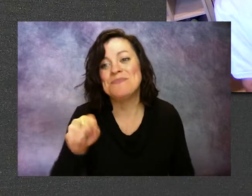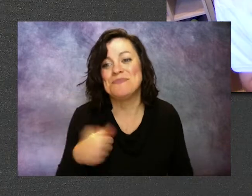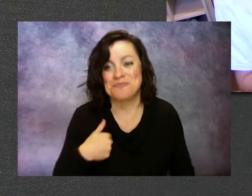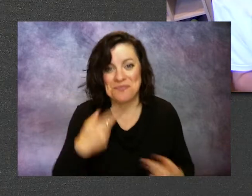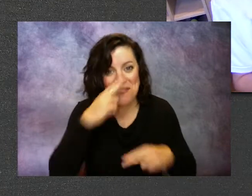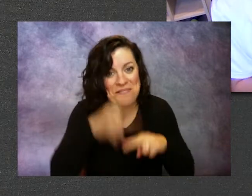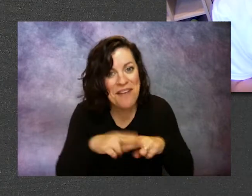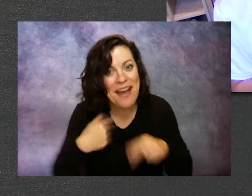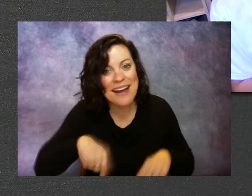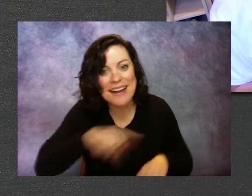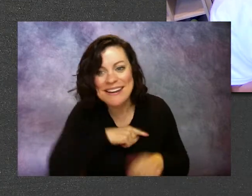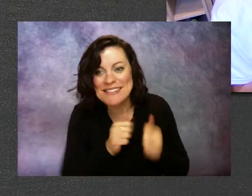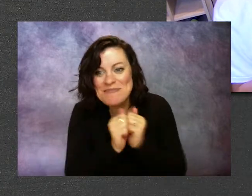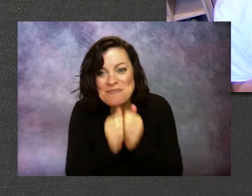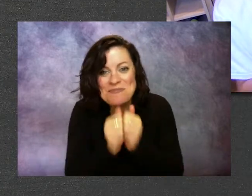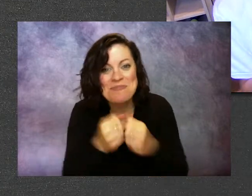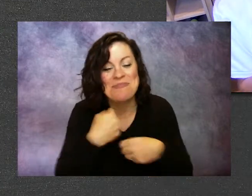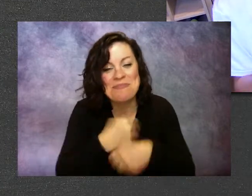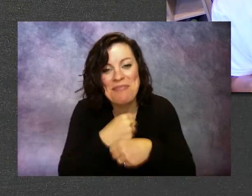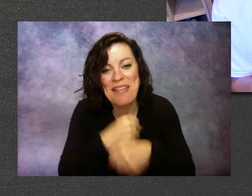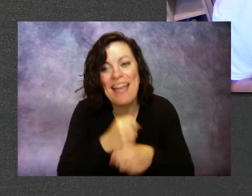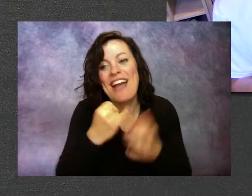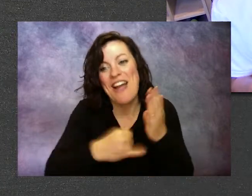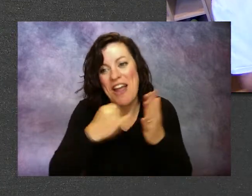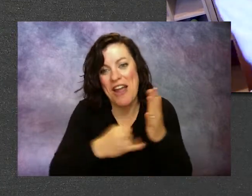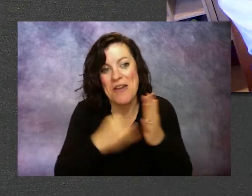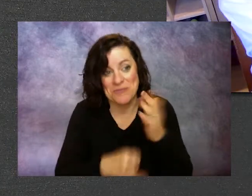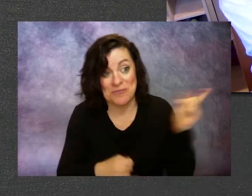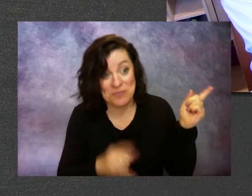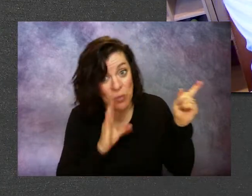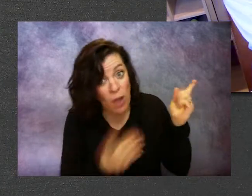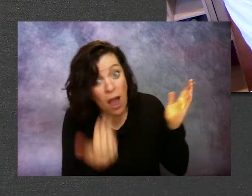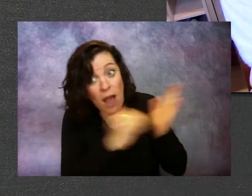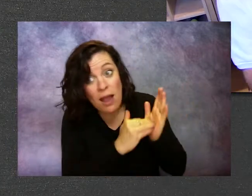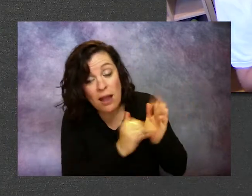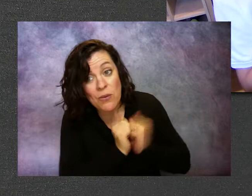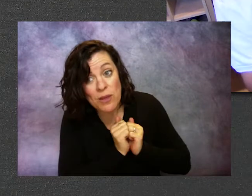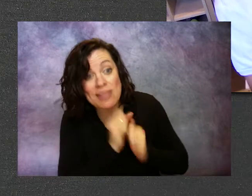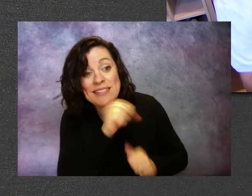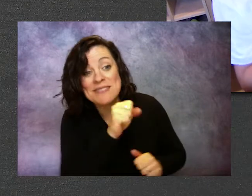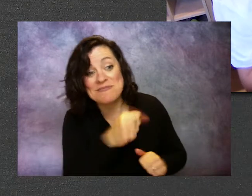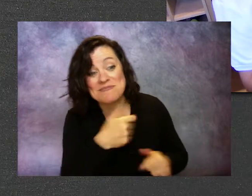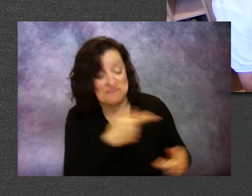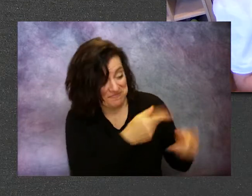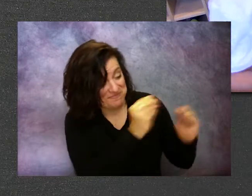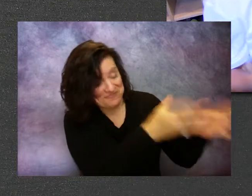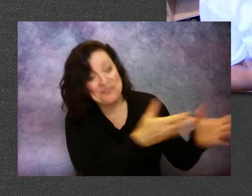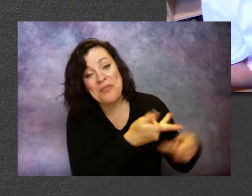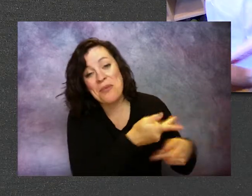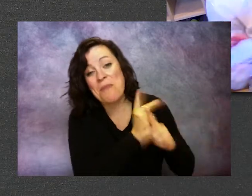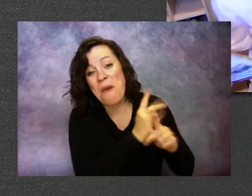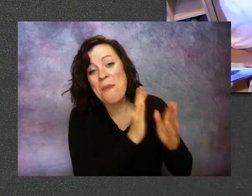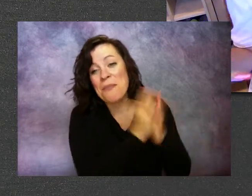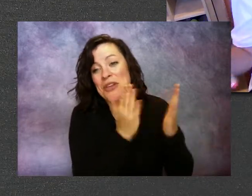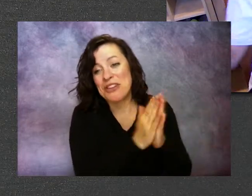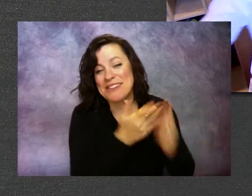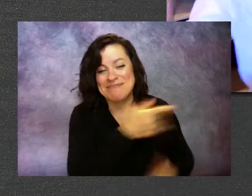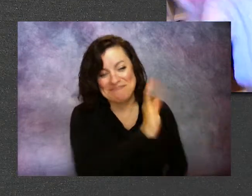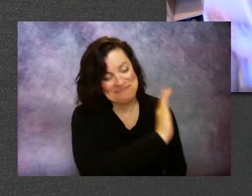Yeah. All right, you'll come back again and read with me right? Yeah. Okay, so I have that book you want to borrow. Thank you. Okay. See you next time, Jake. Bye. Bye bye.